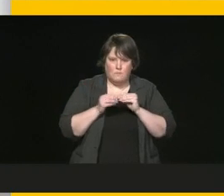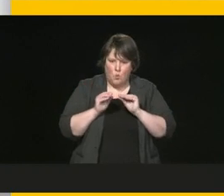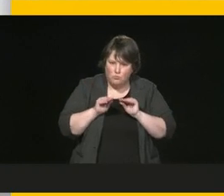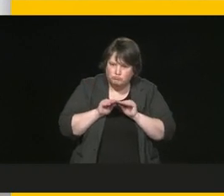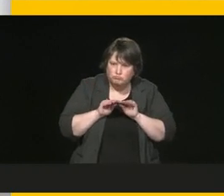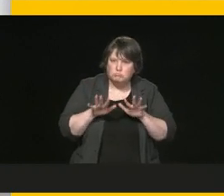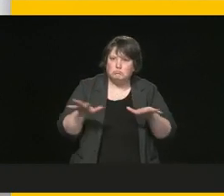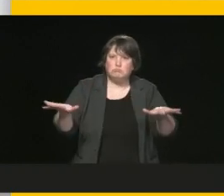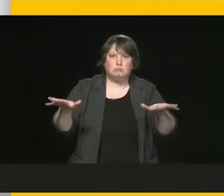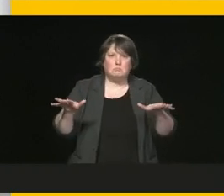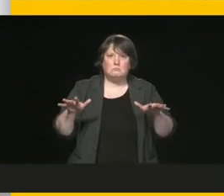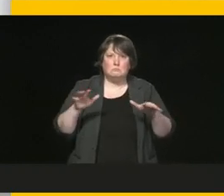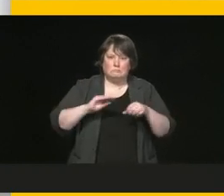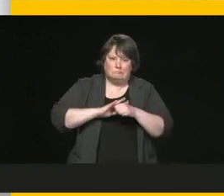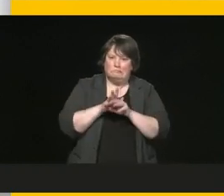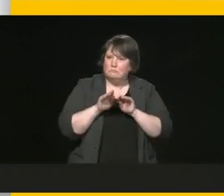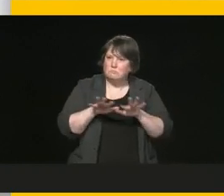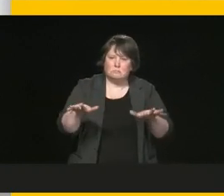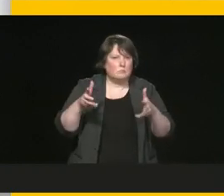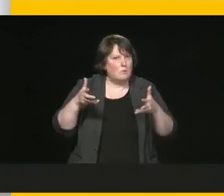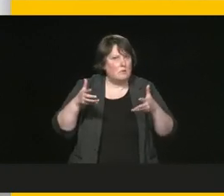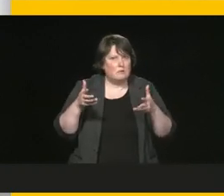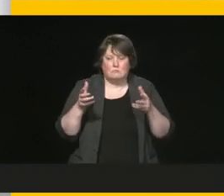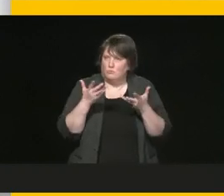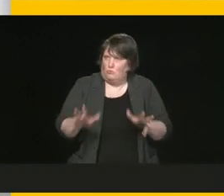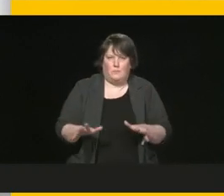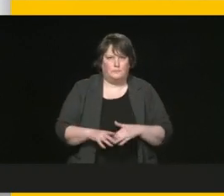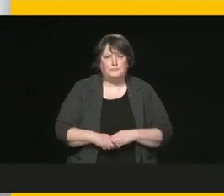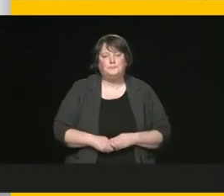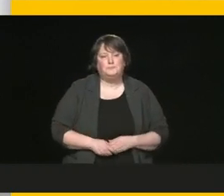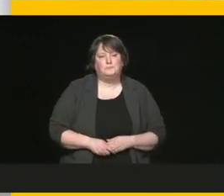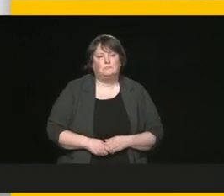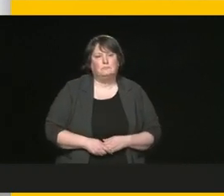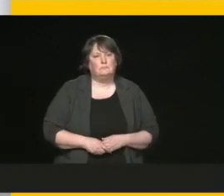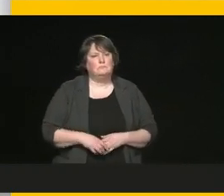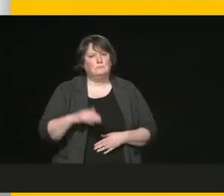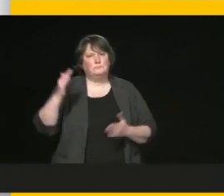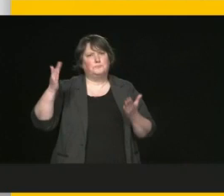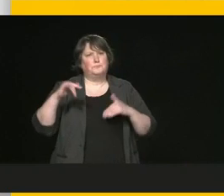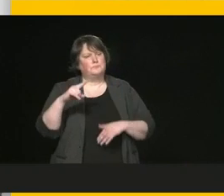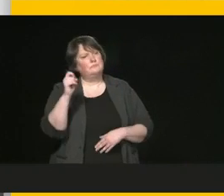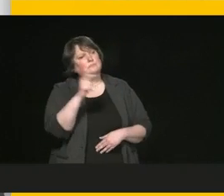KEEP PRACTICING PHYSICAL DISTANCING AND PREVENT FURTHER